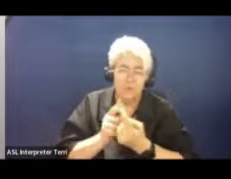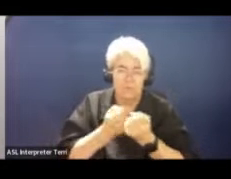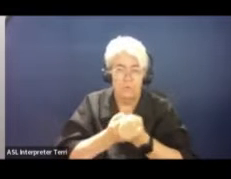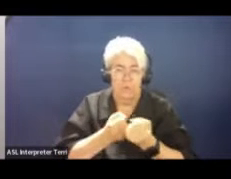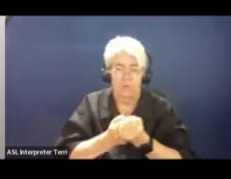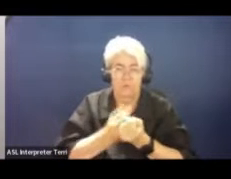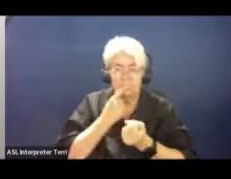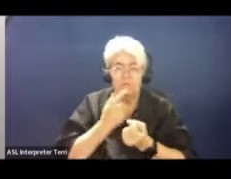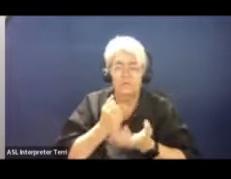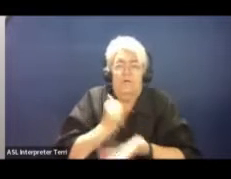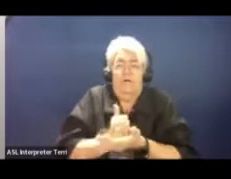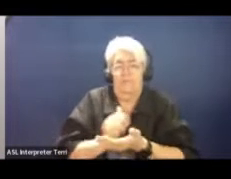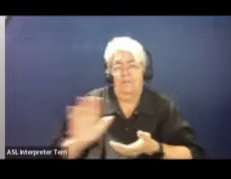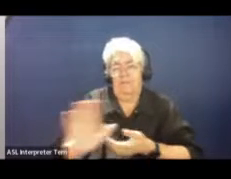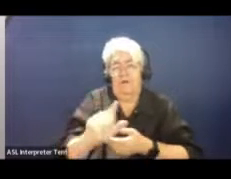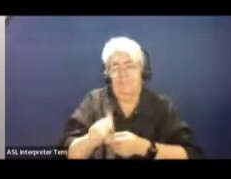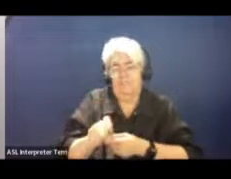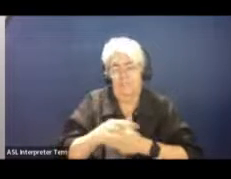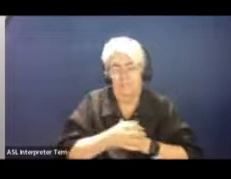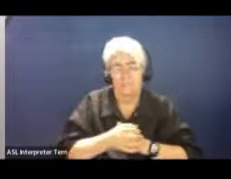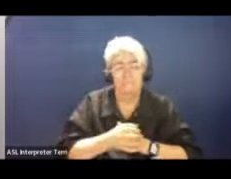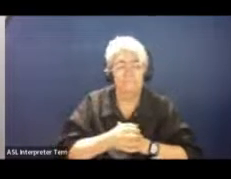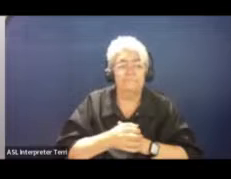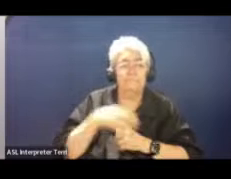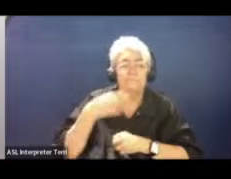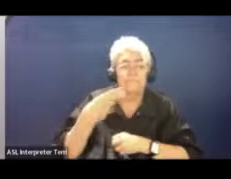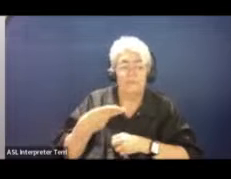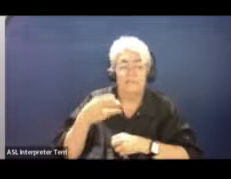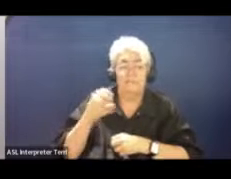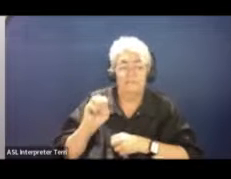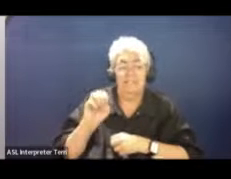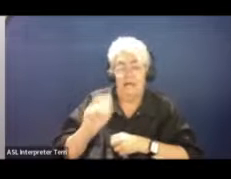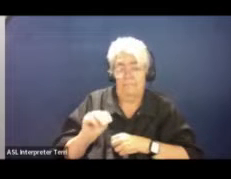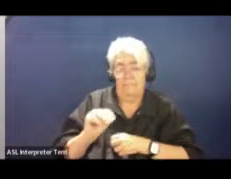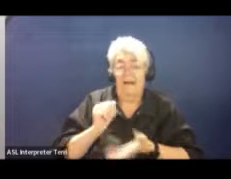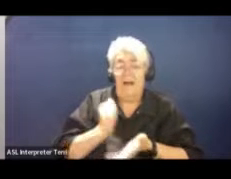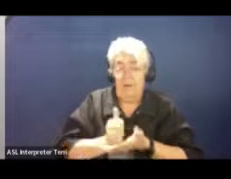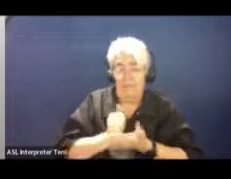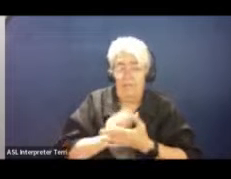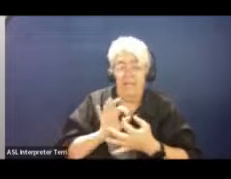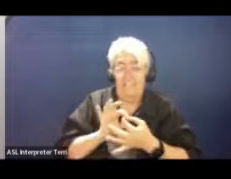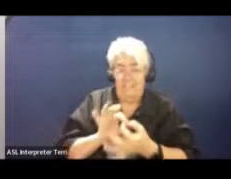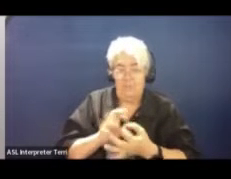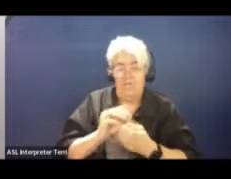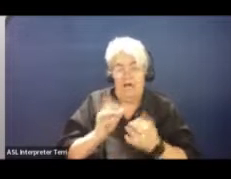of need, there's the HEM court, which is a Helping Engaging Motivation Community Court. This